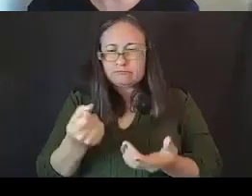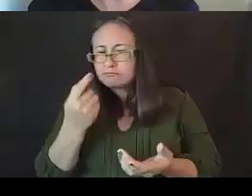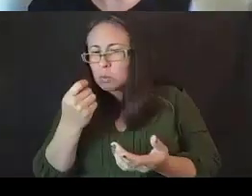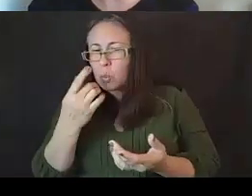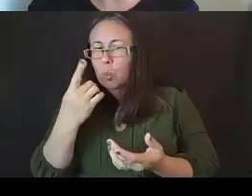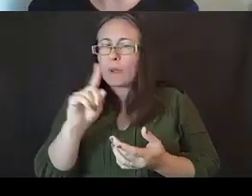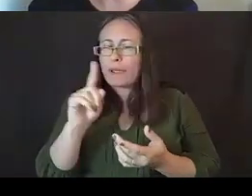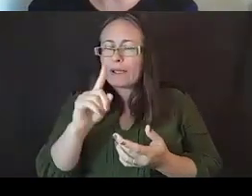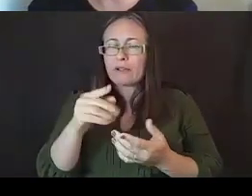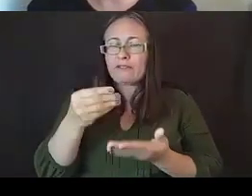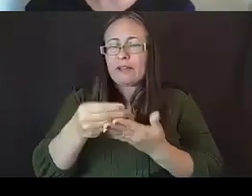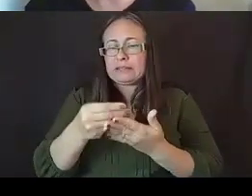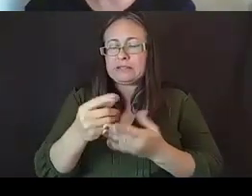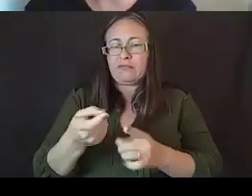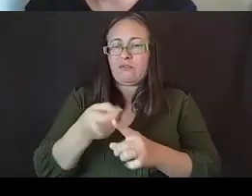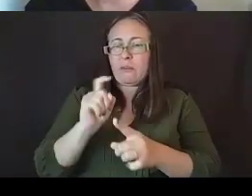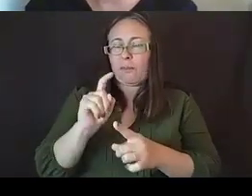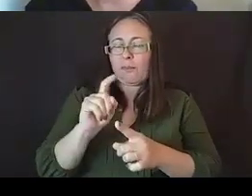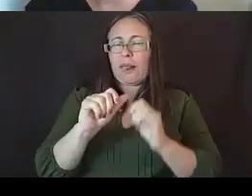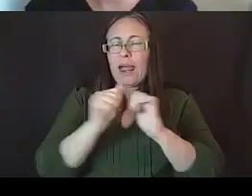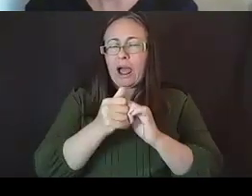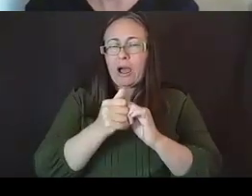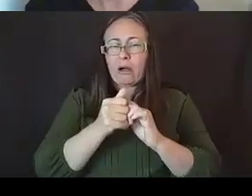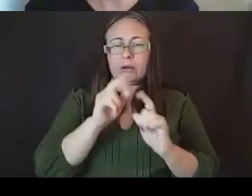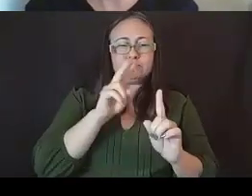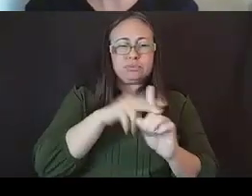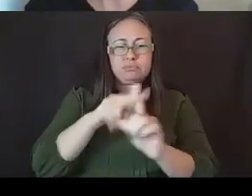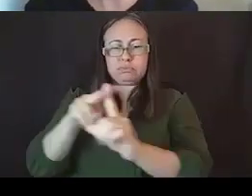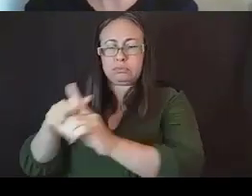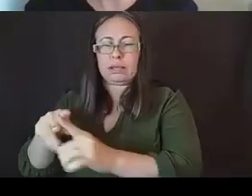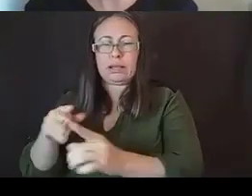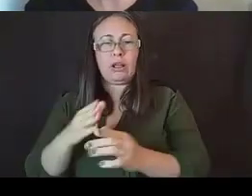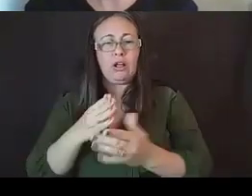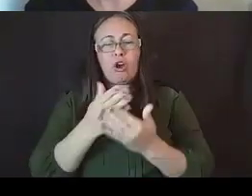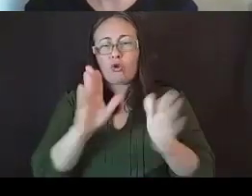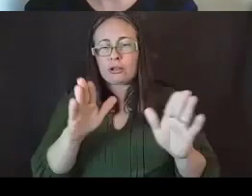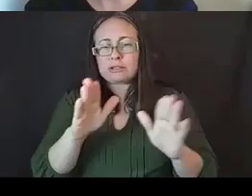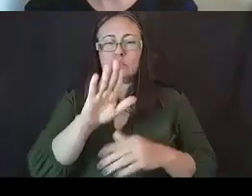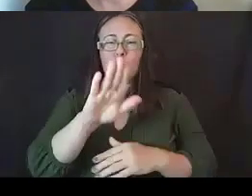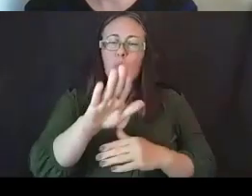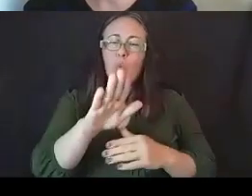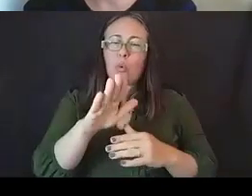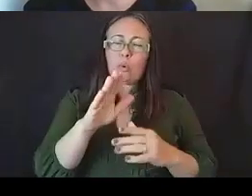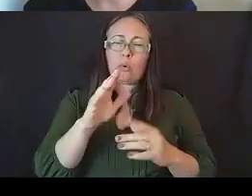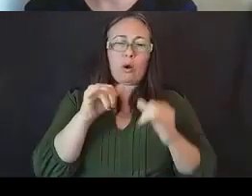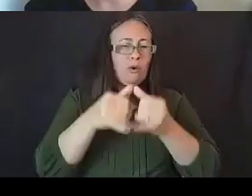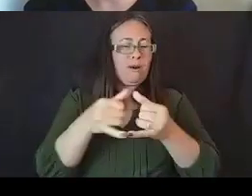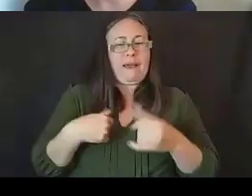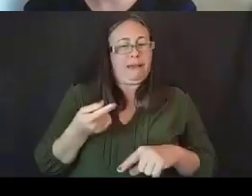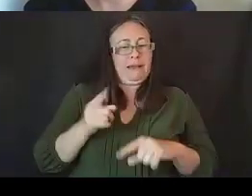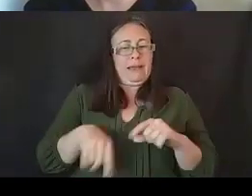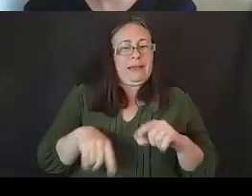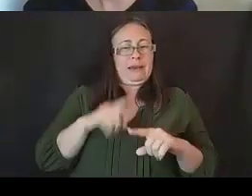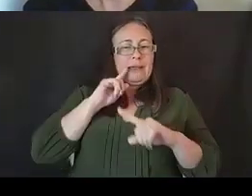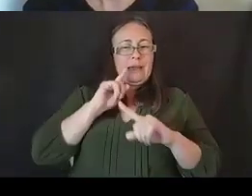and how they're split up across your award. I really can't answer that question in one way that's going to work for everyone,